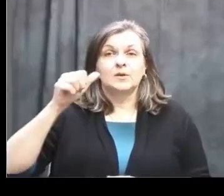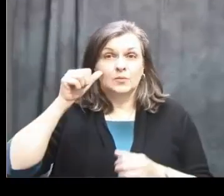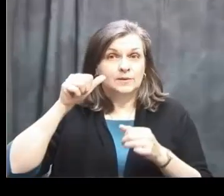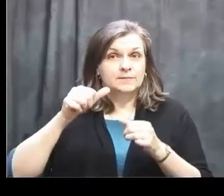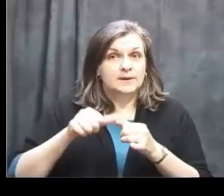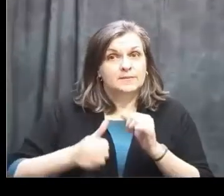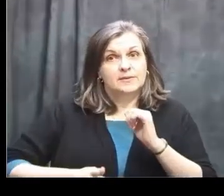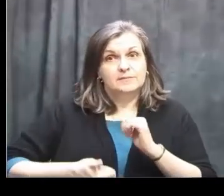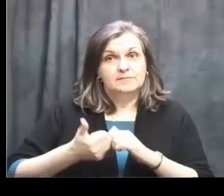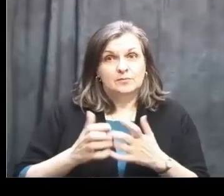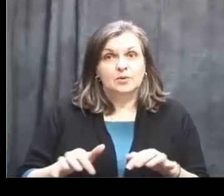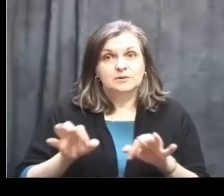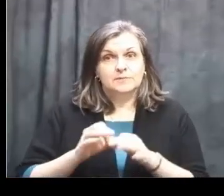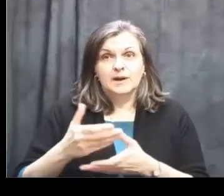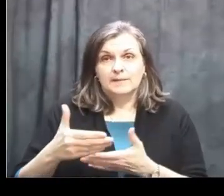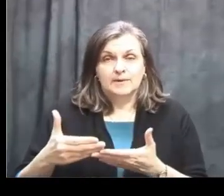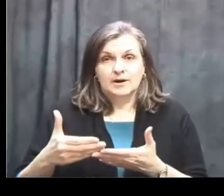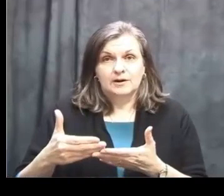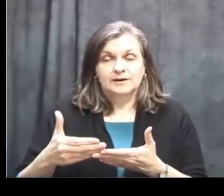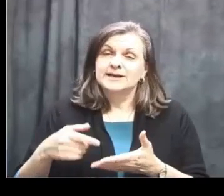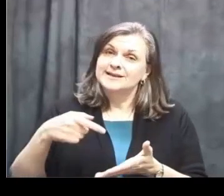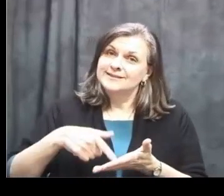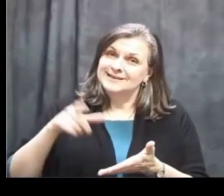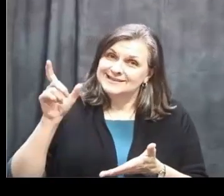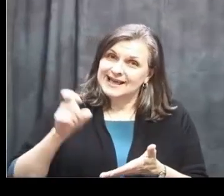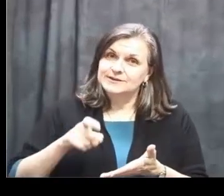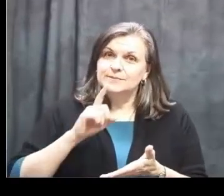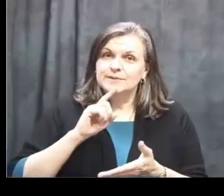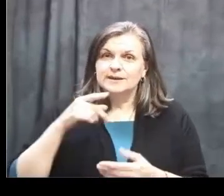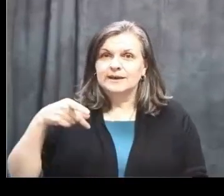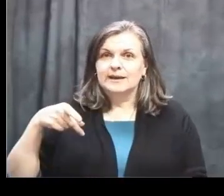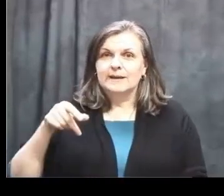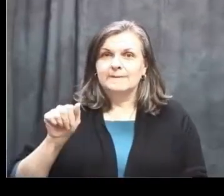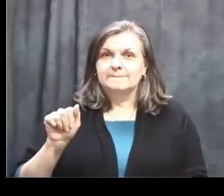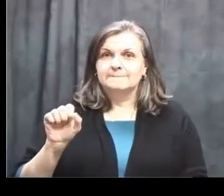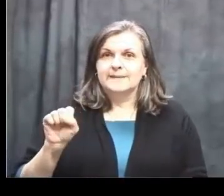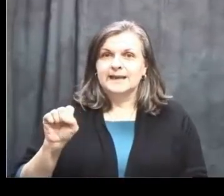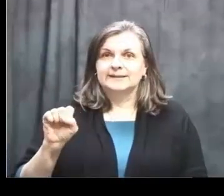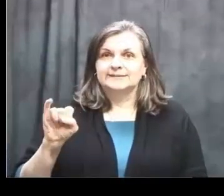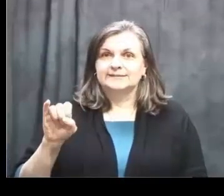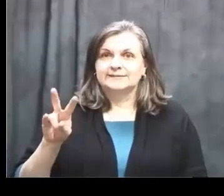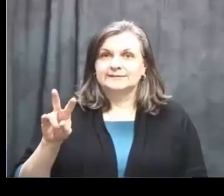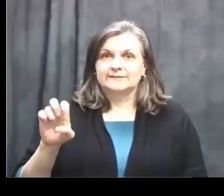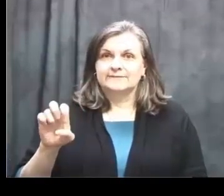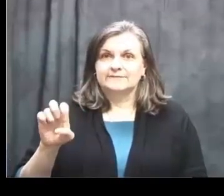remember the most important part of this is this has to be a passive process